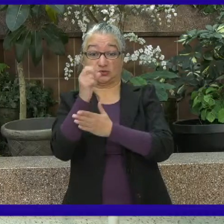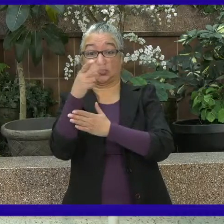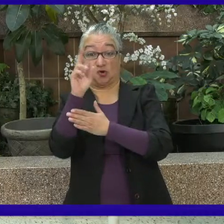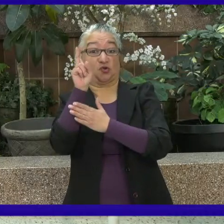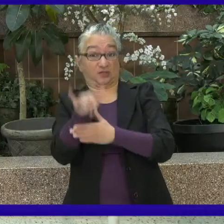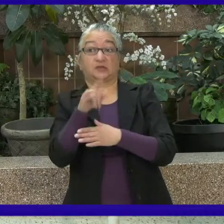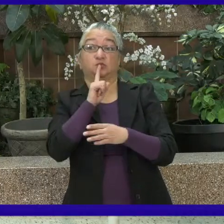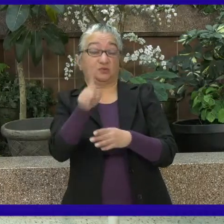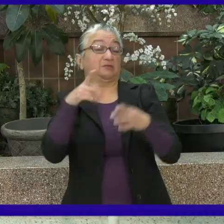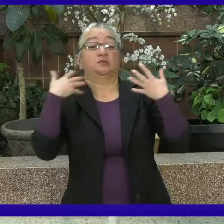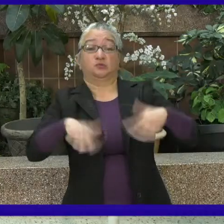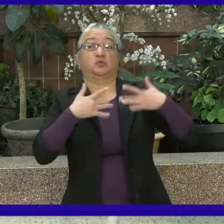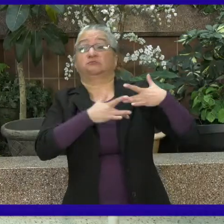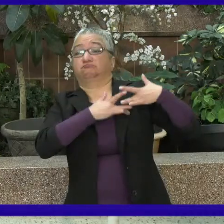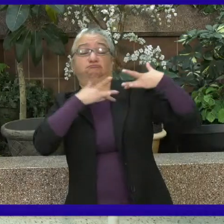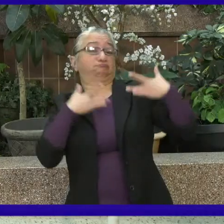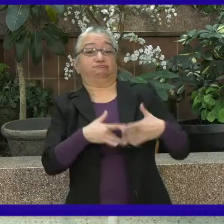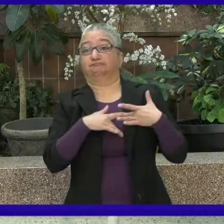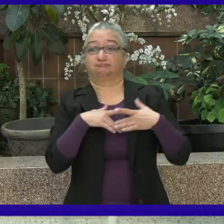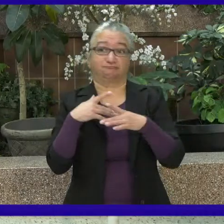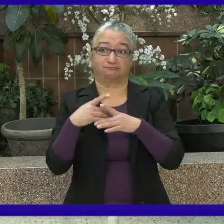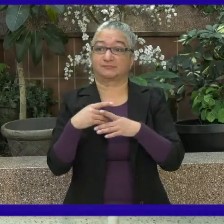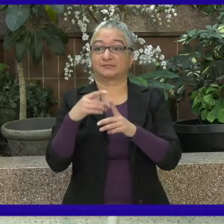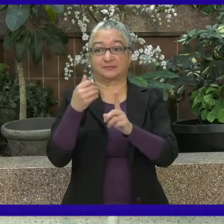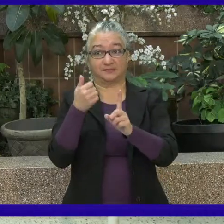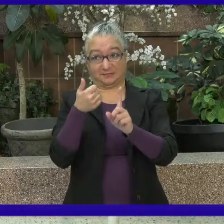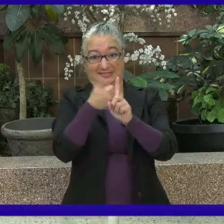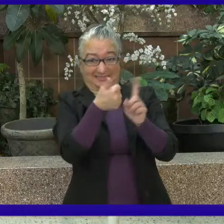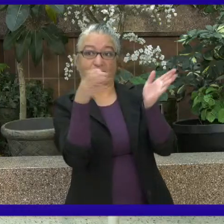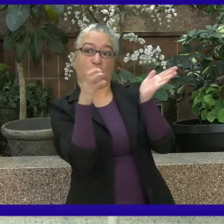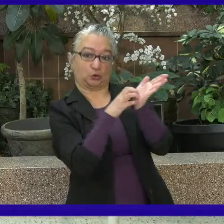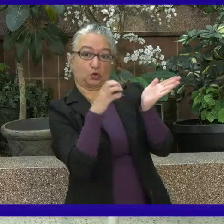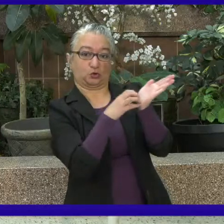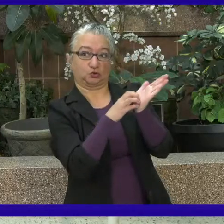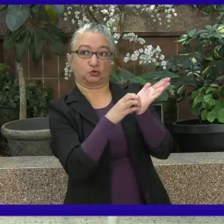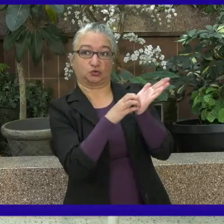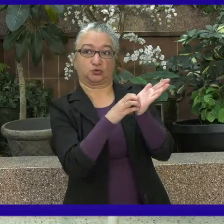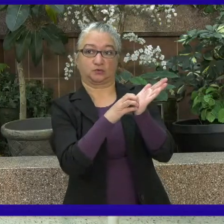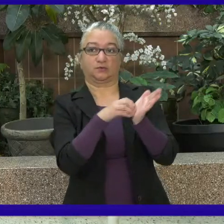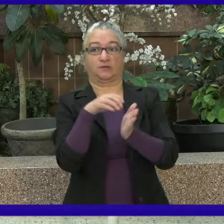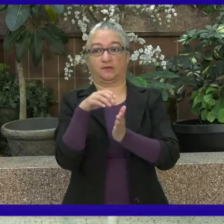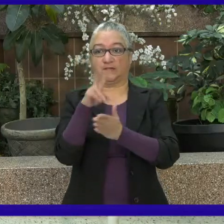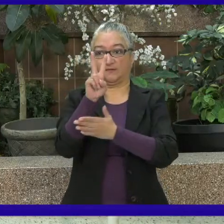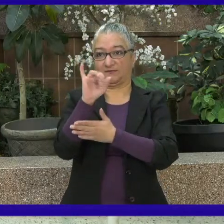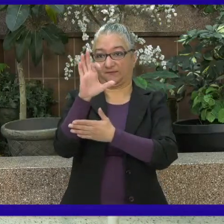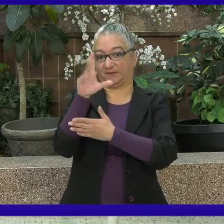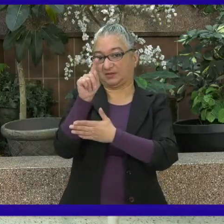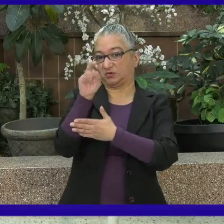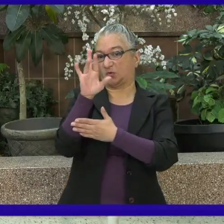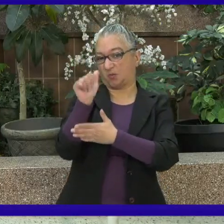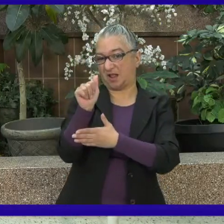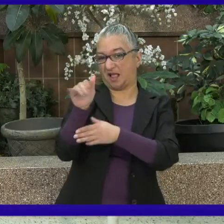working in the victoria catchment area in hospitals assisted assisted living and home sites